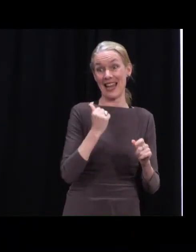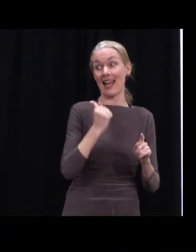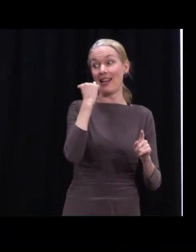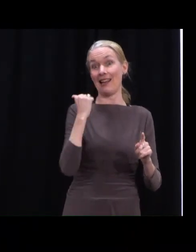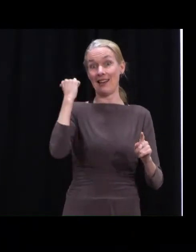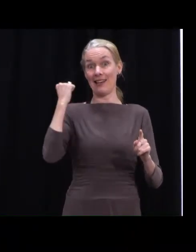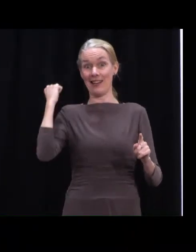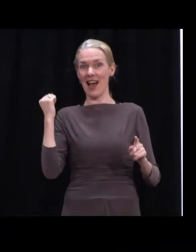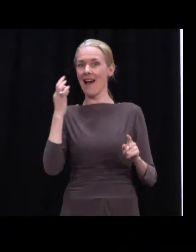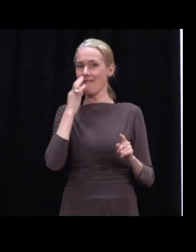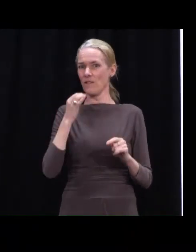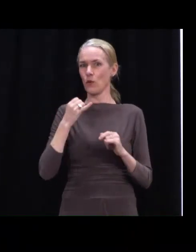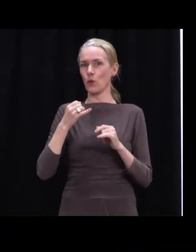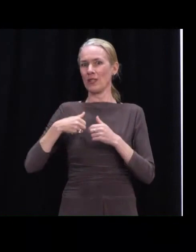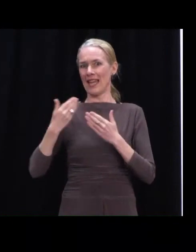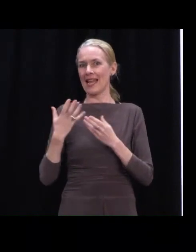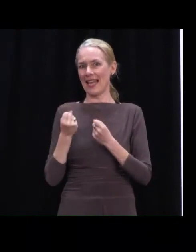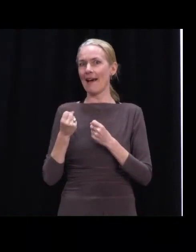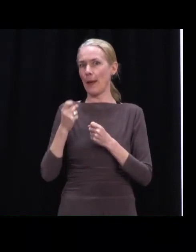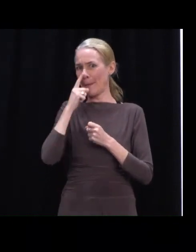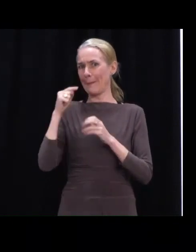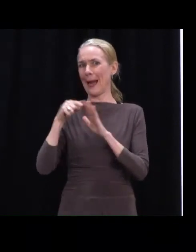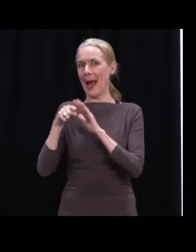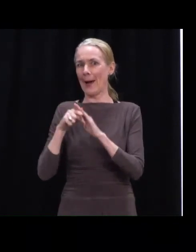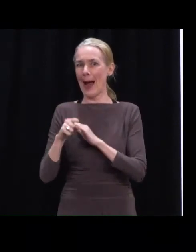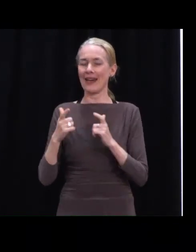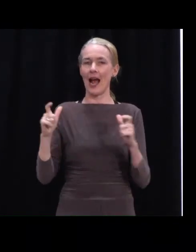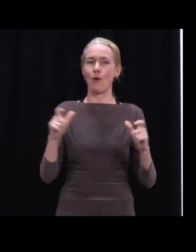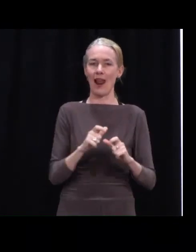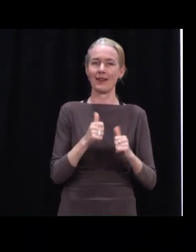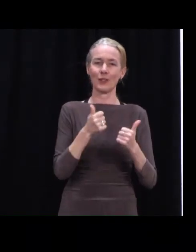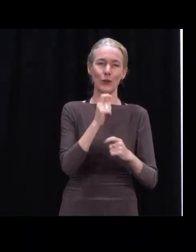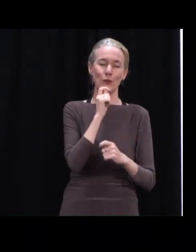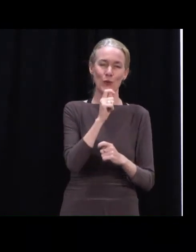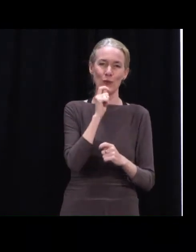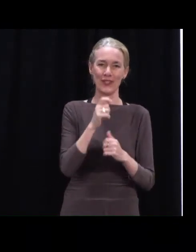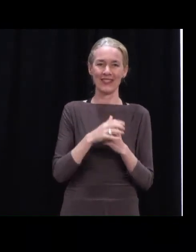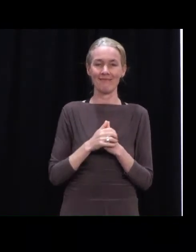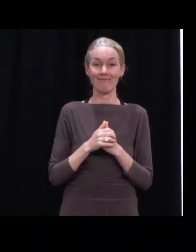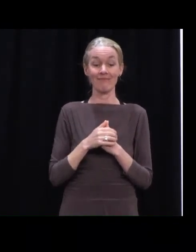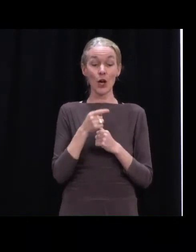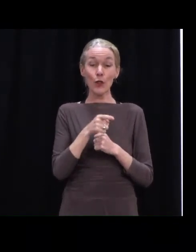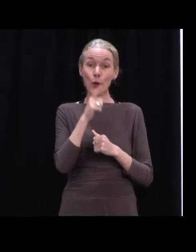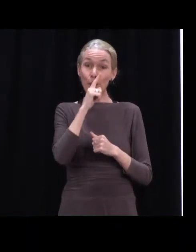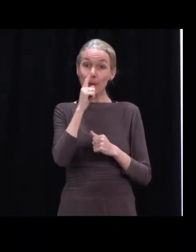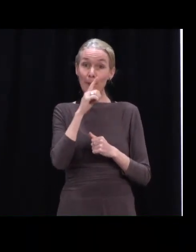considered to have been im -- infectious in the community